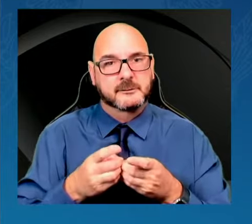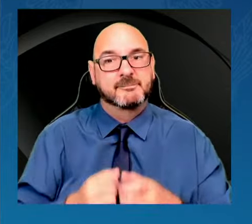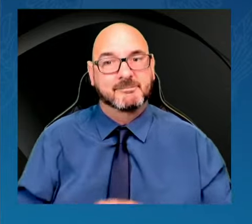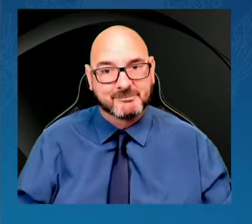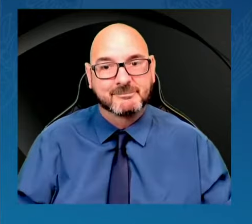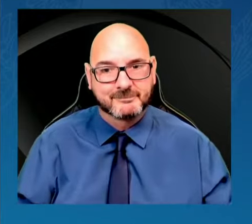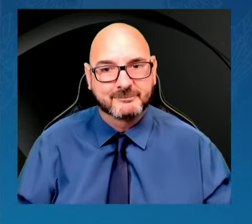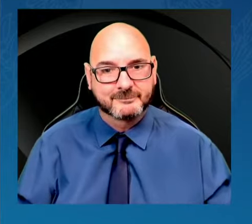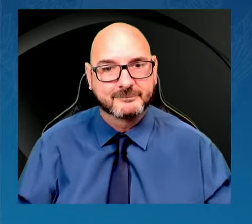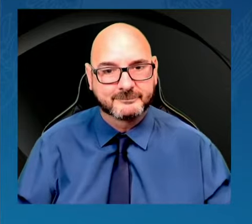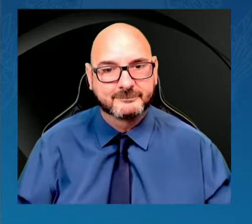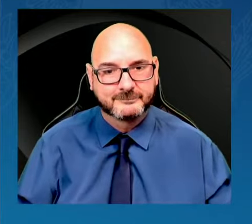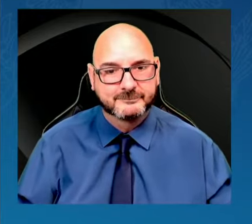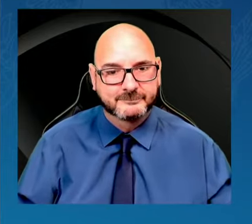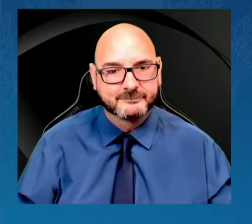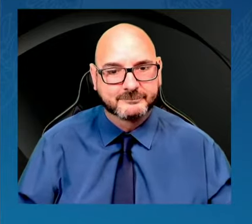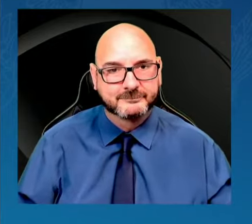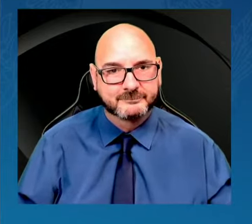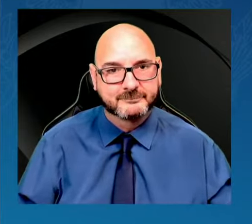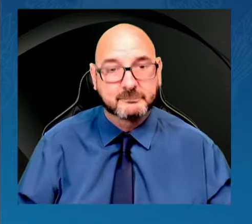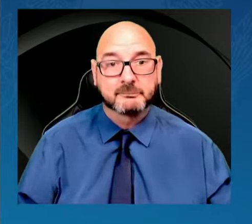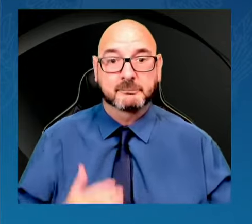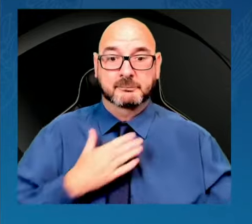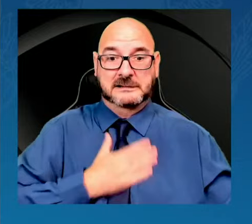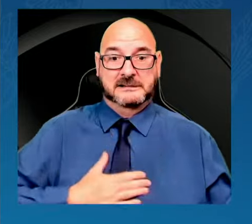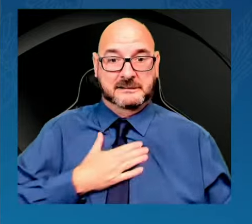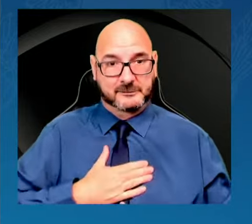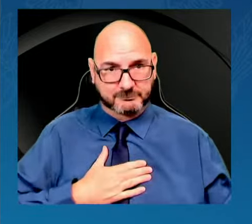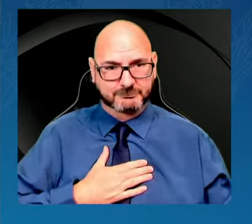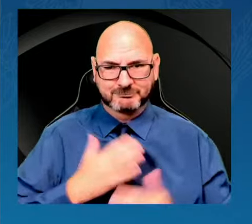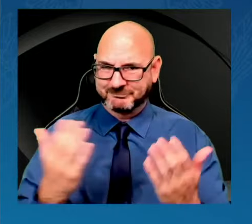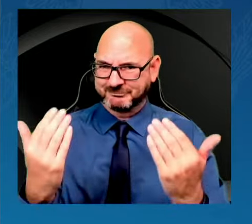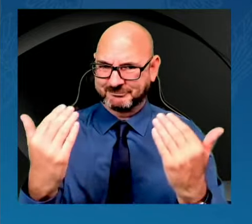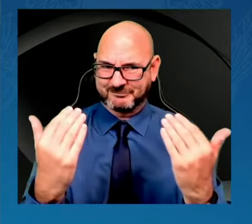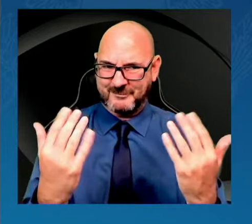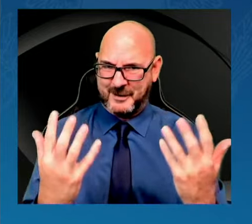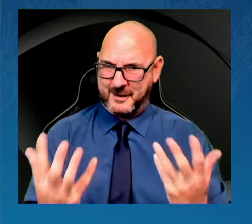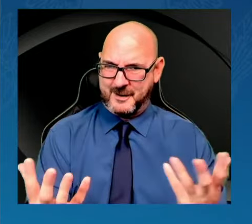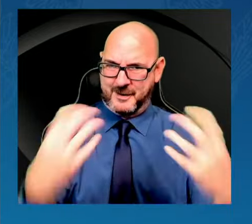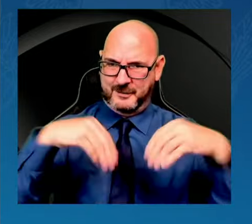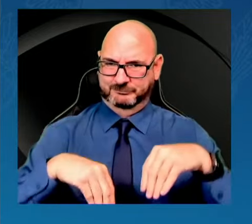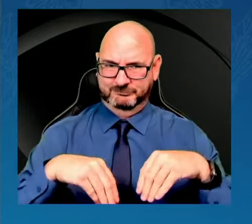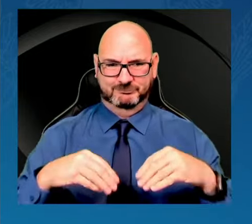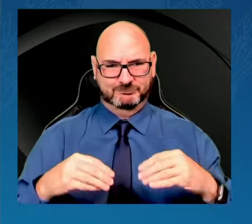So please join me in standing to welcome the Vice President